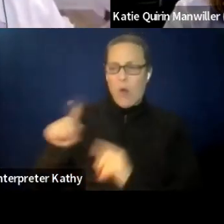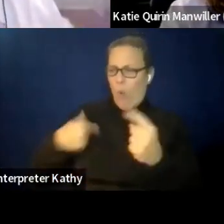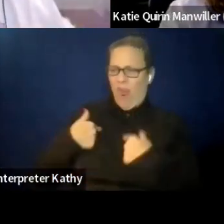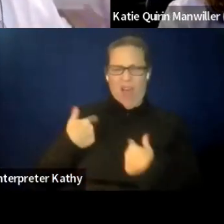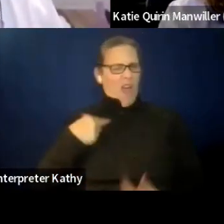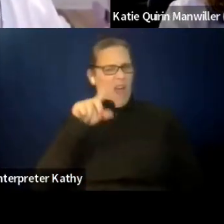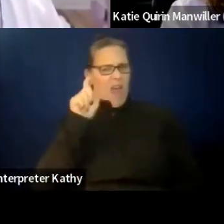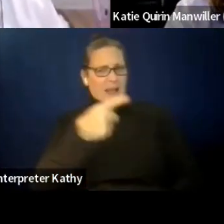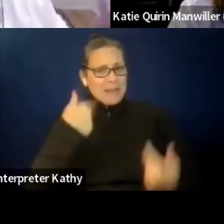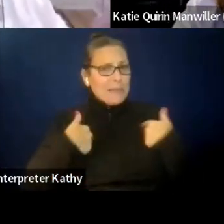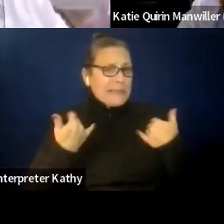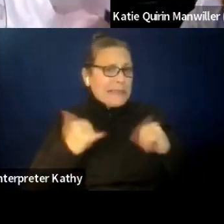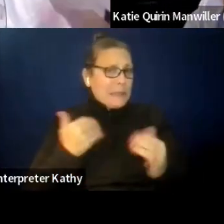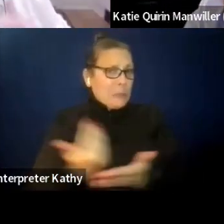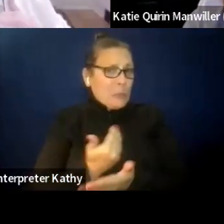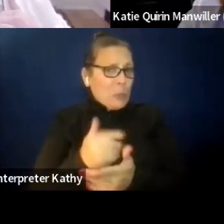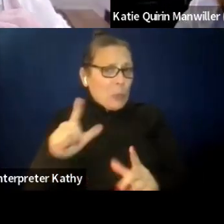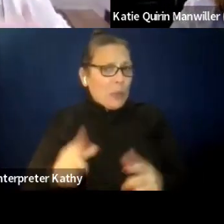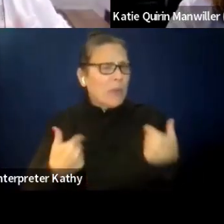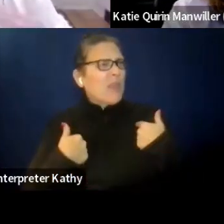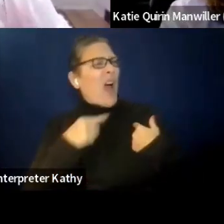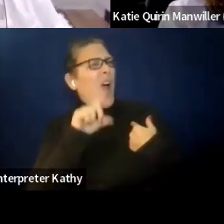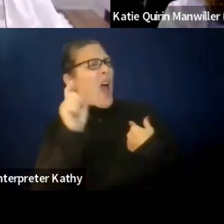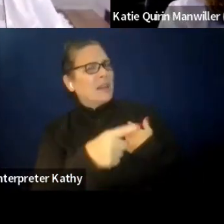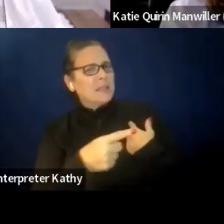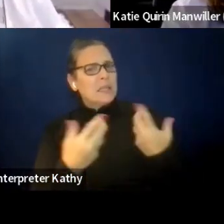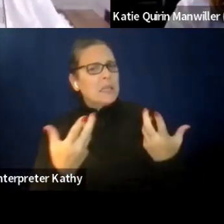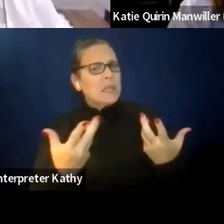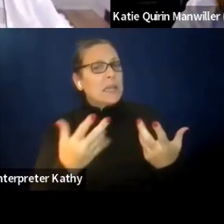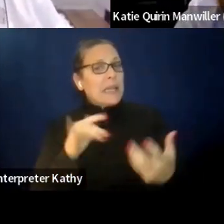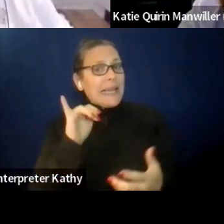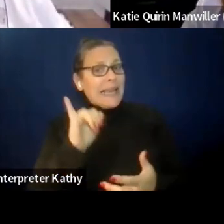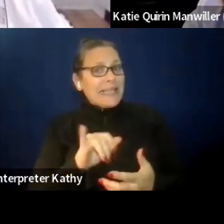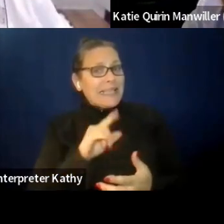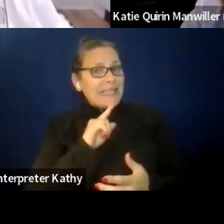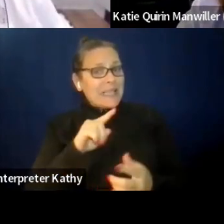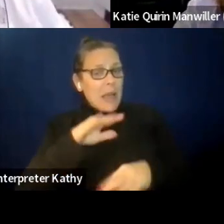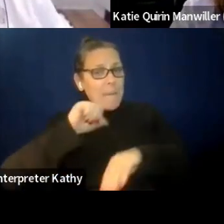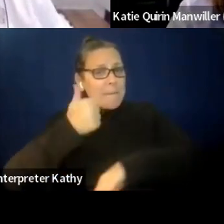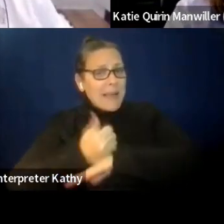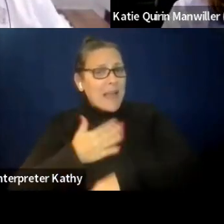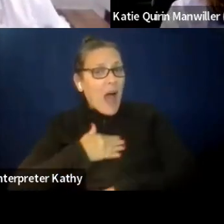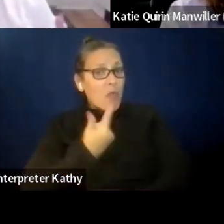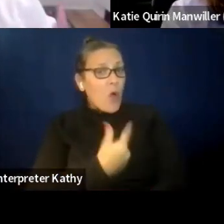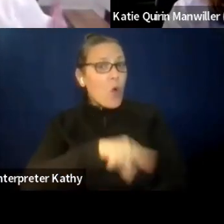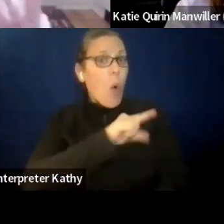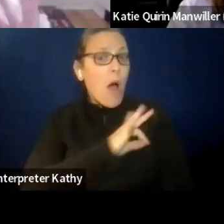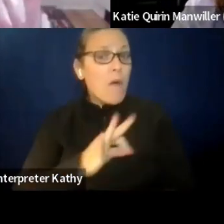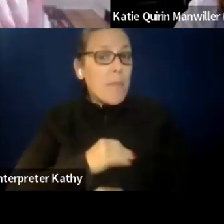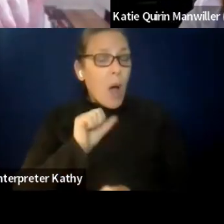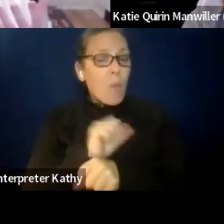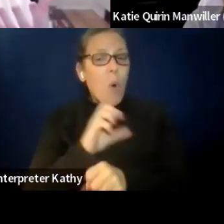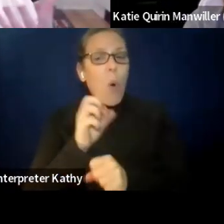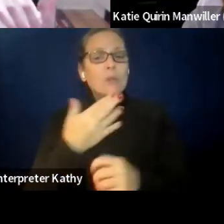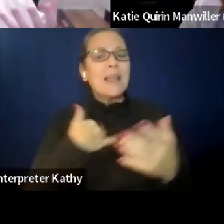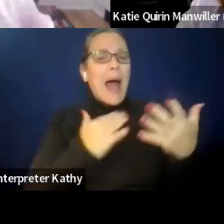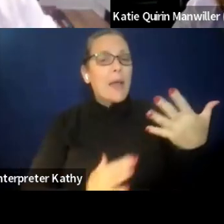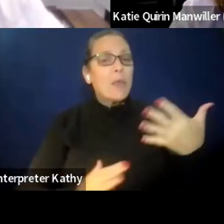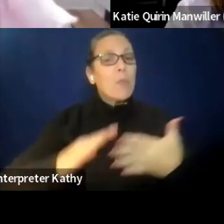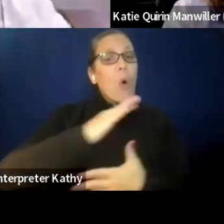Versus" exceeds expectations ." And when I asked, because I'm still a relatively new librarian, is that the